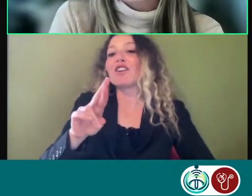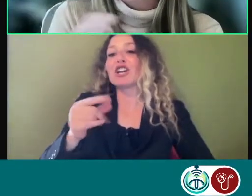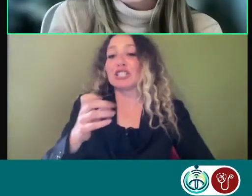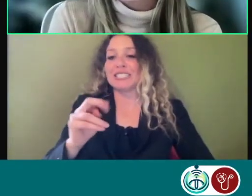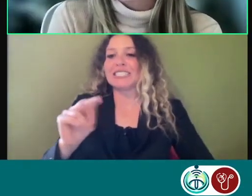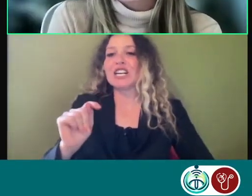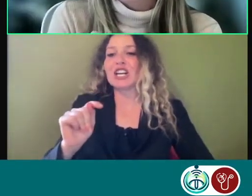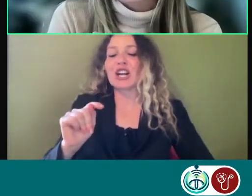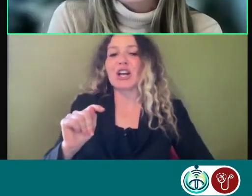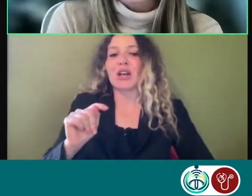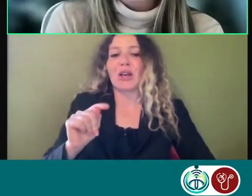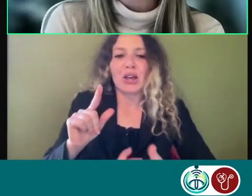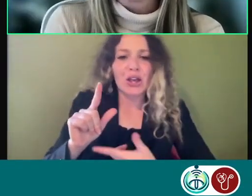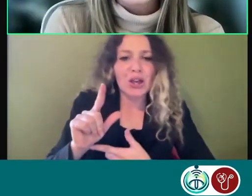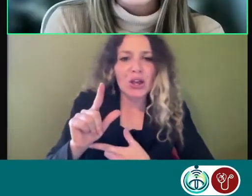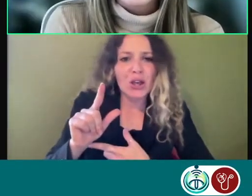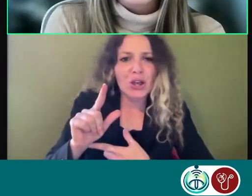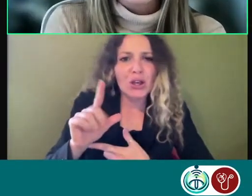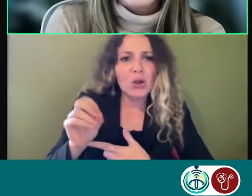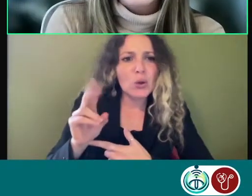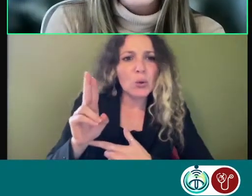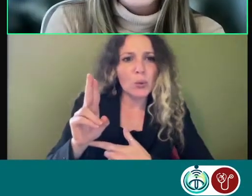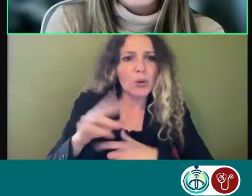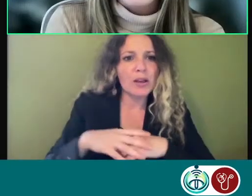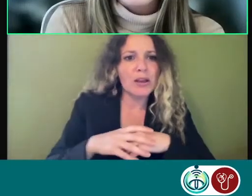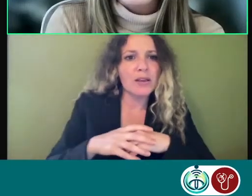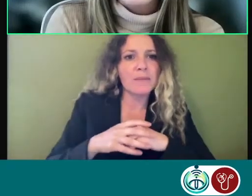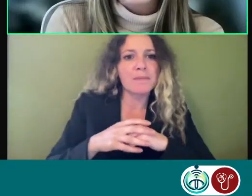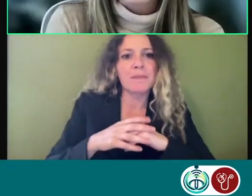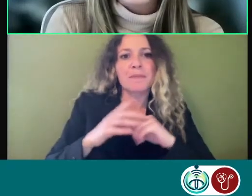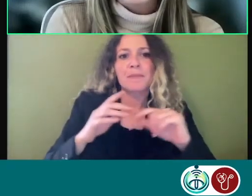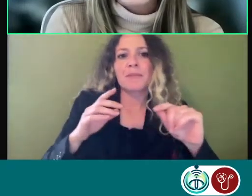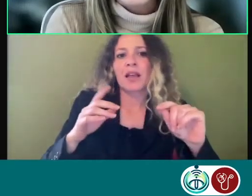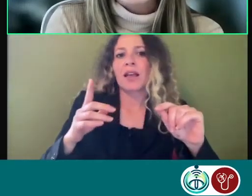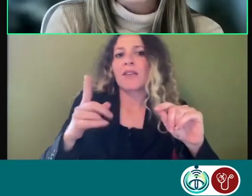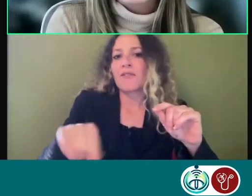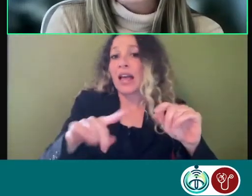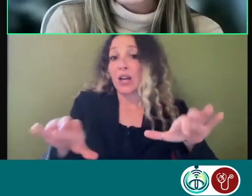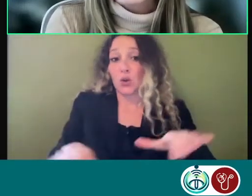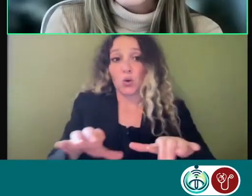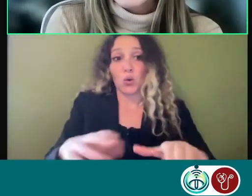interested in learning more. But what I think they do is they do a really great job of explaining